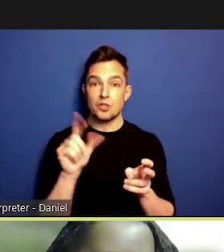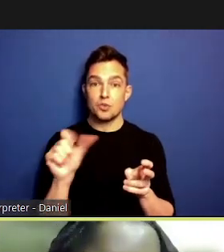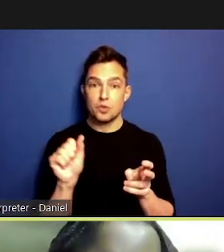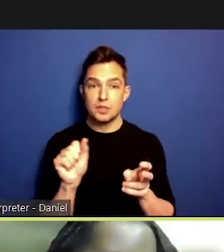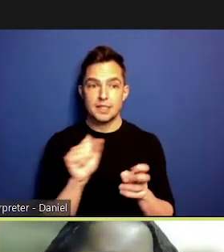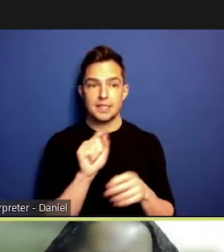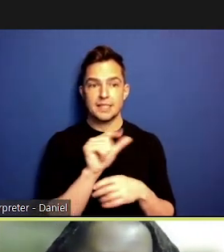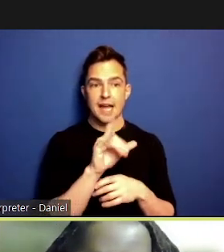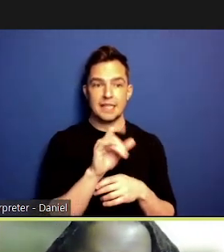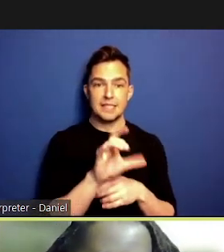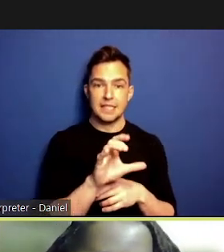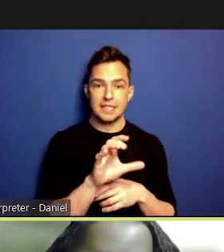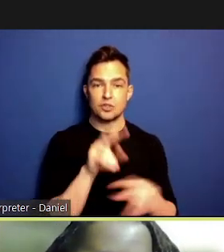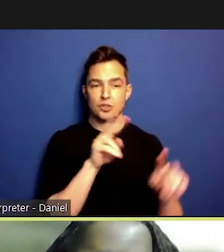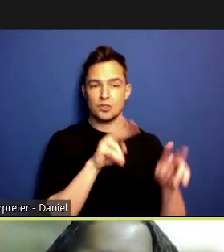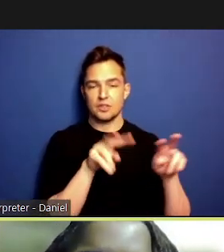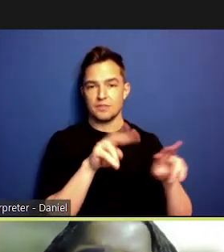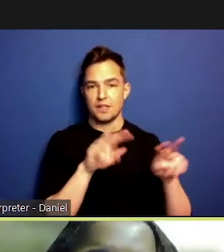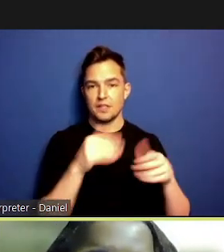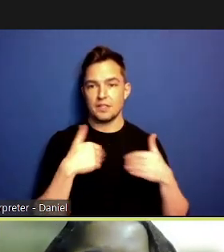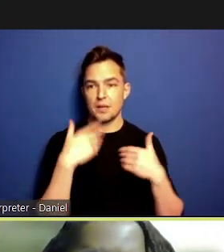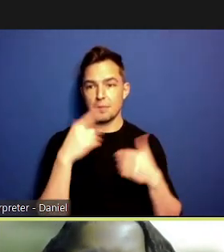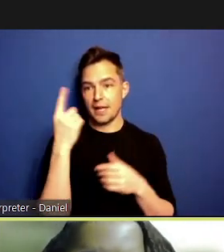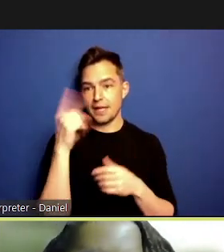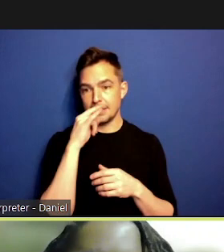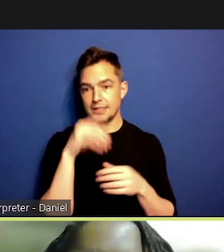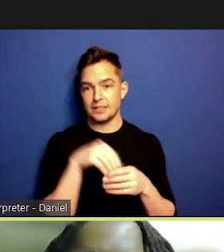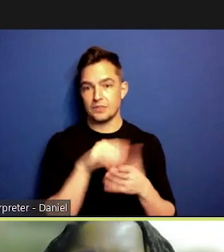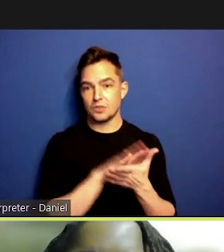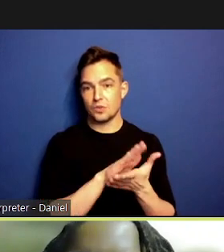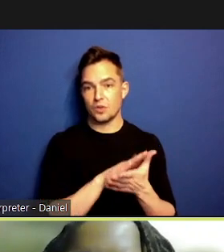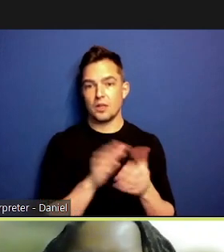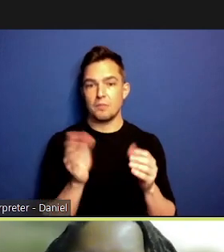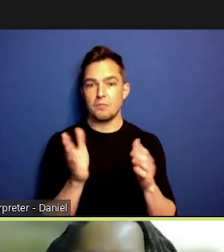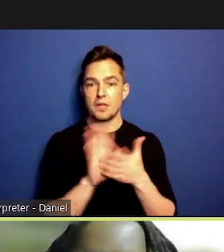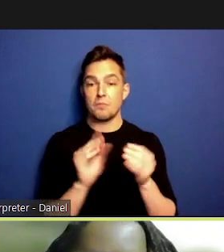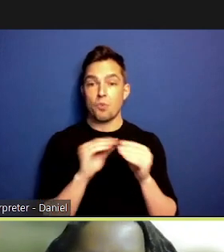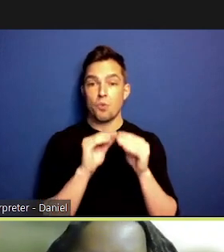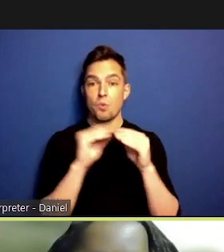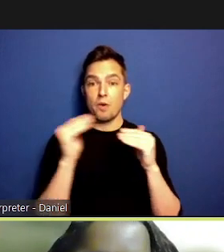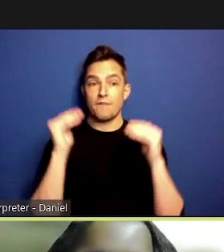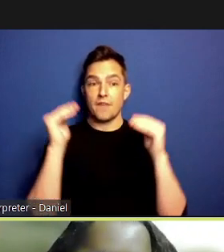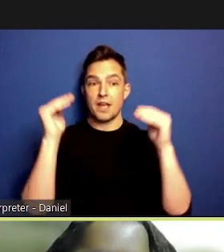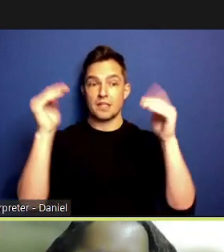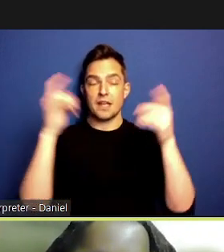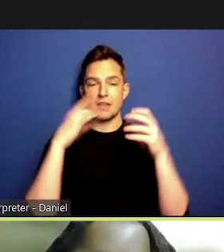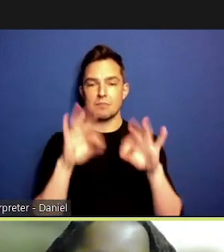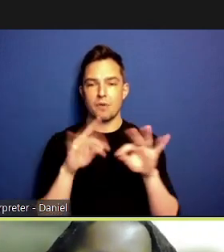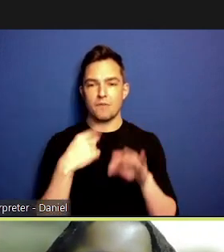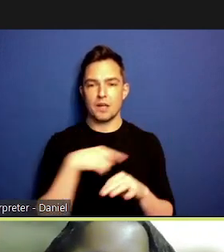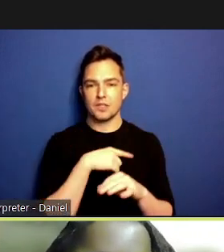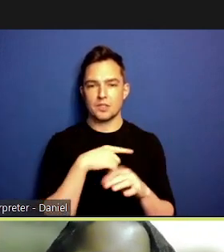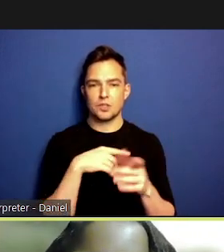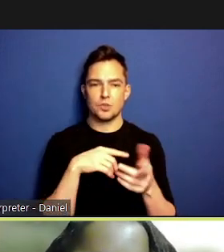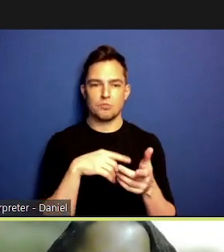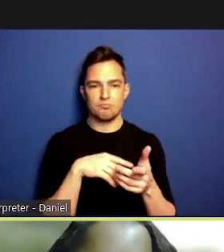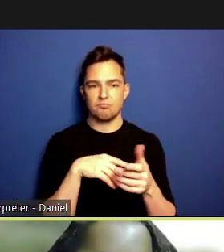to surveil young black people in schools become more and more advanced, I think it's really important for those of us who are in a position to challenge this, to do so.